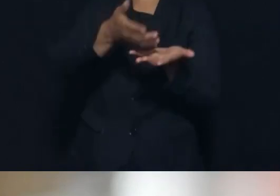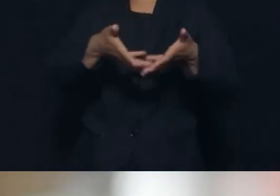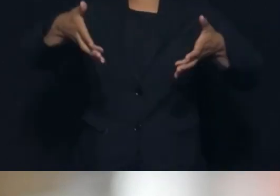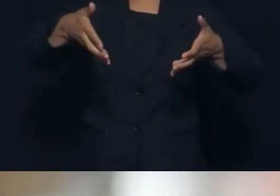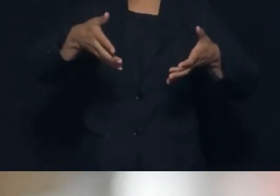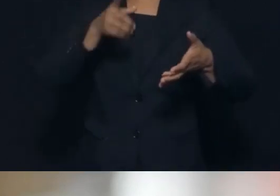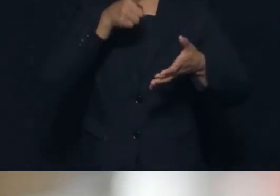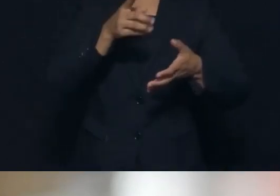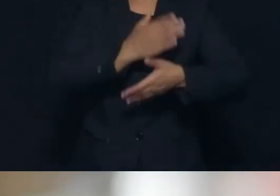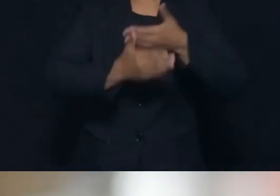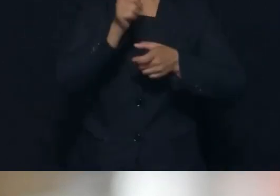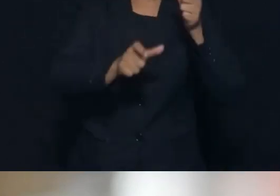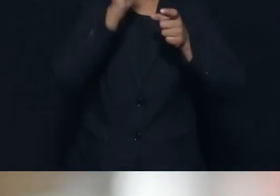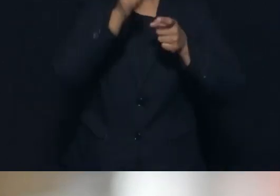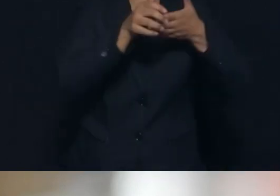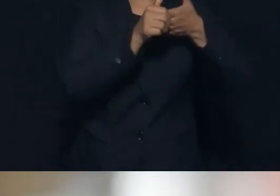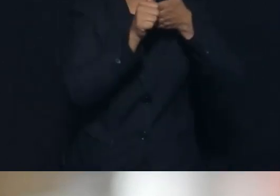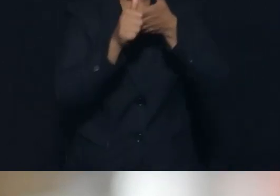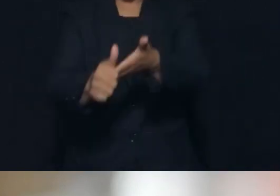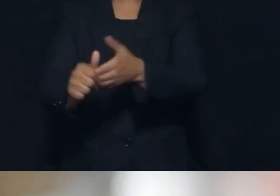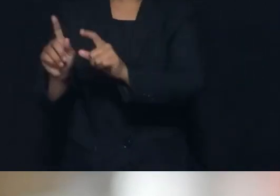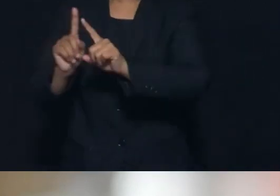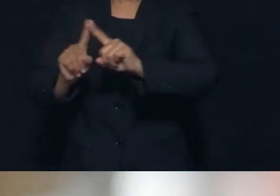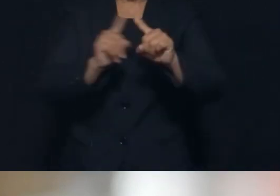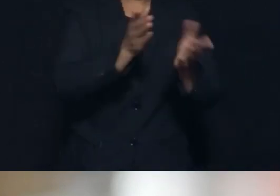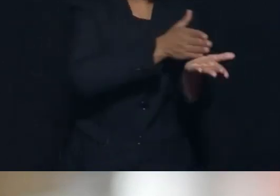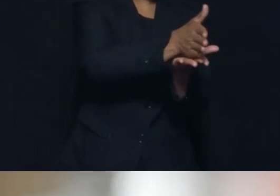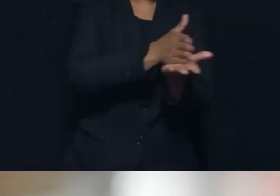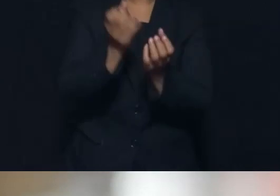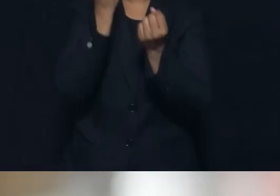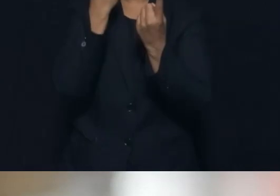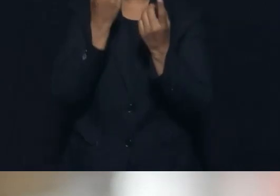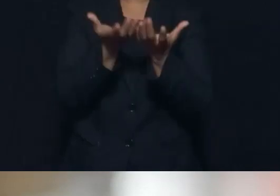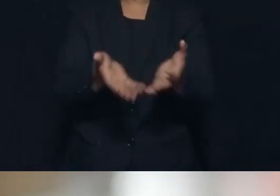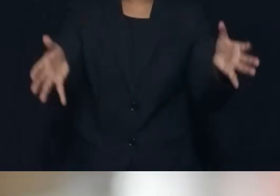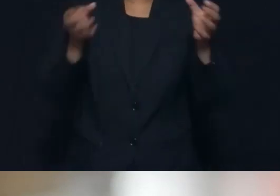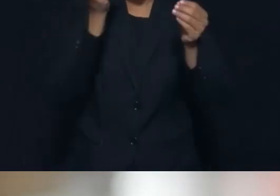and put in something constructive. Rather than just only good practices.